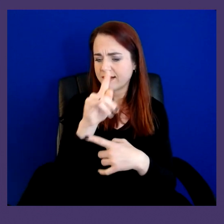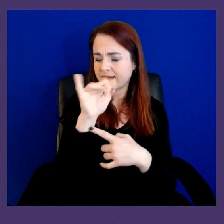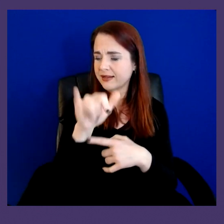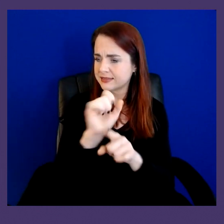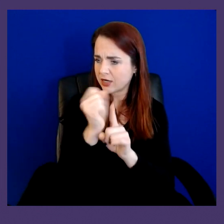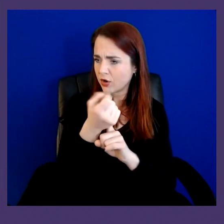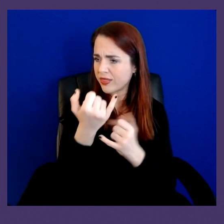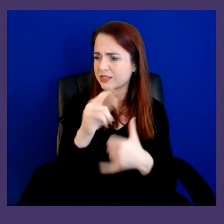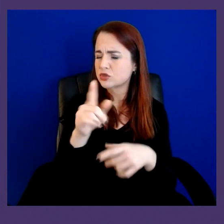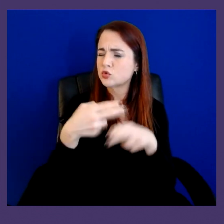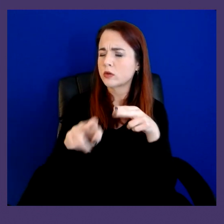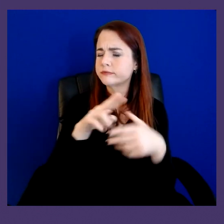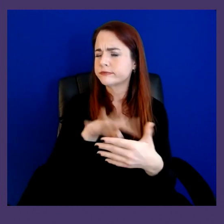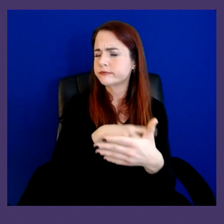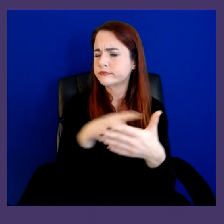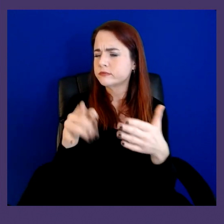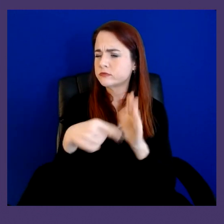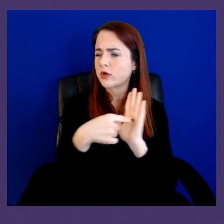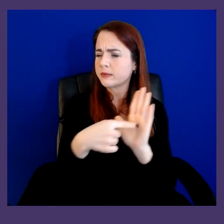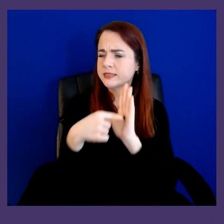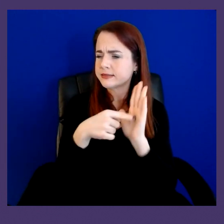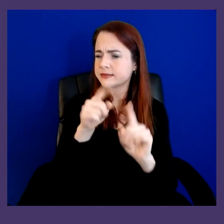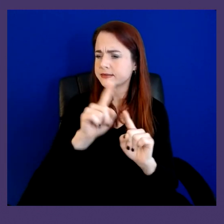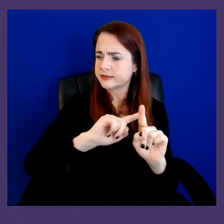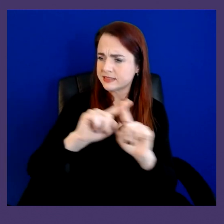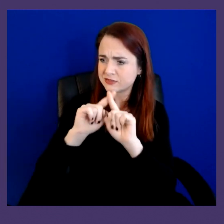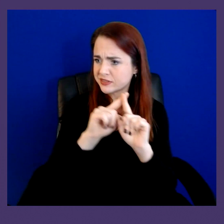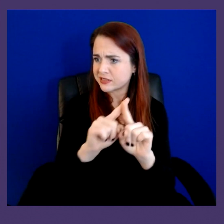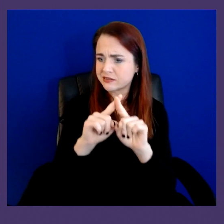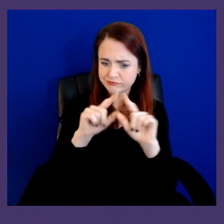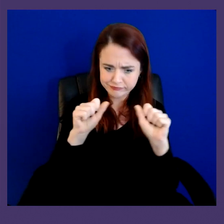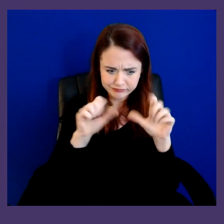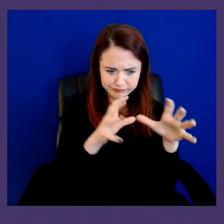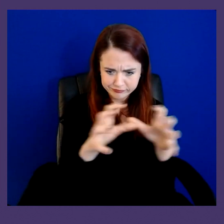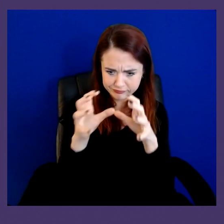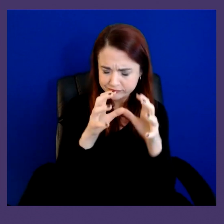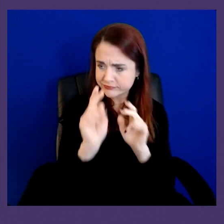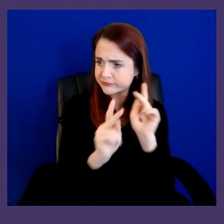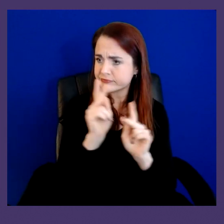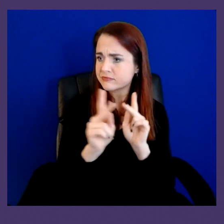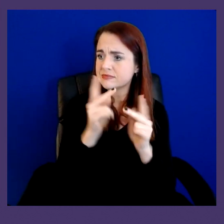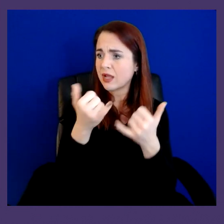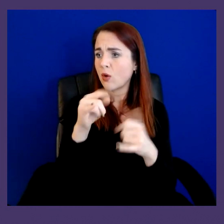the population size of different world regions from 1800 to 2100. Question to ask the AI, edit.